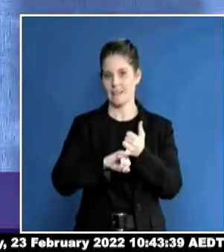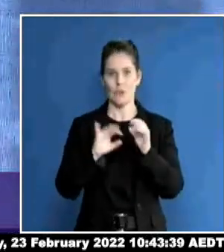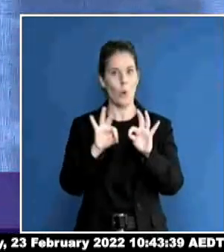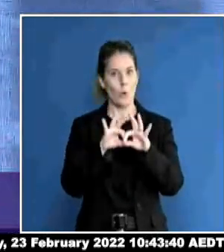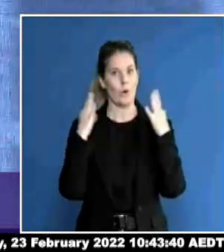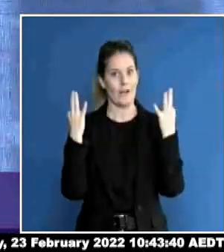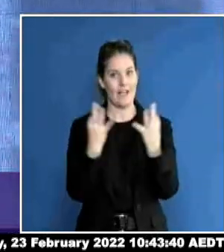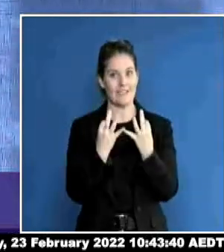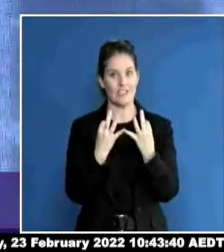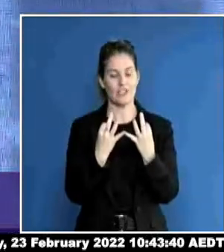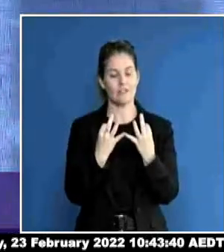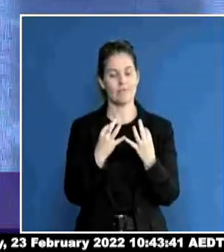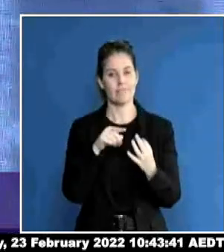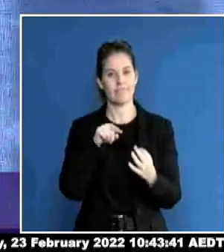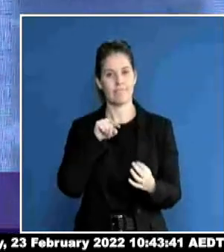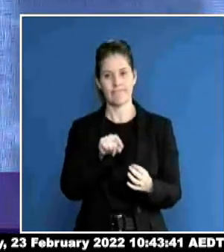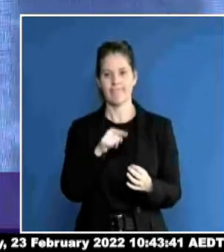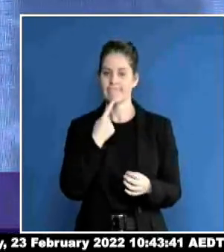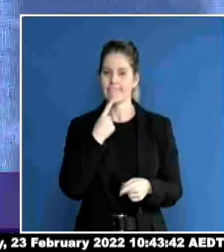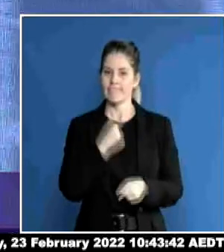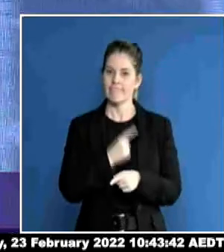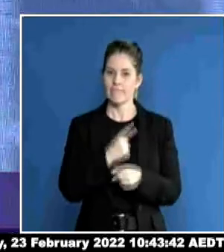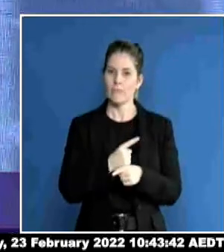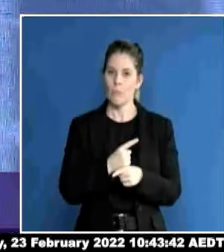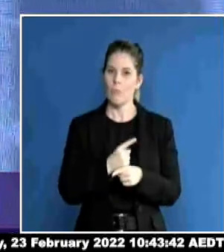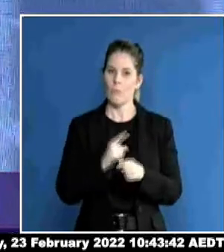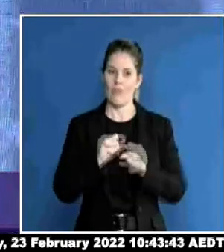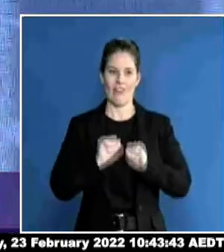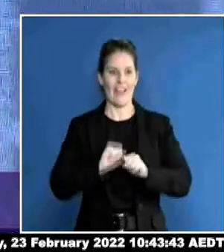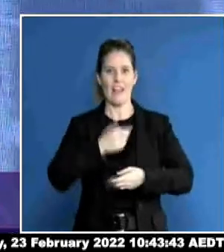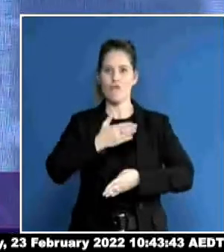it works with young people between the ages of 12 to 25.